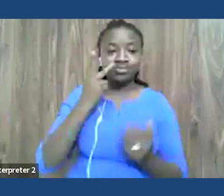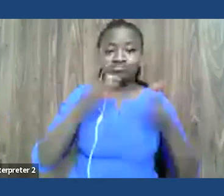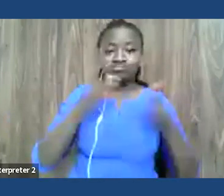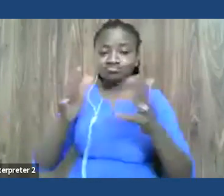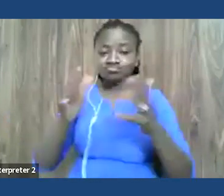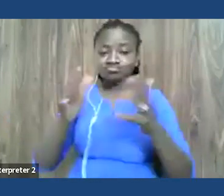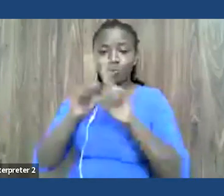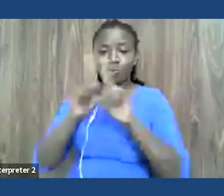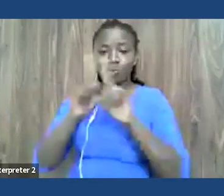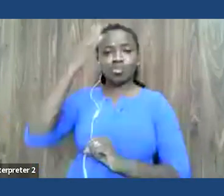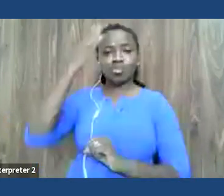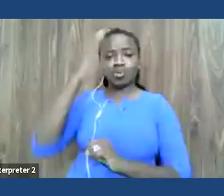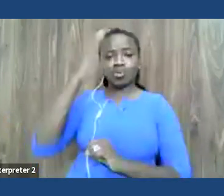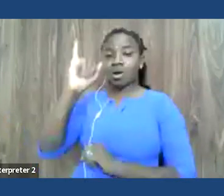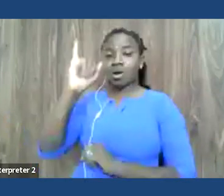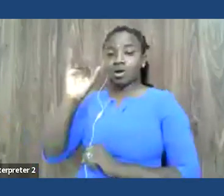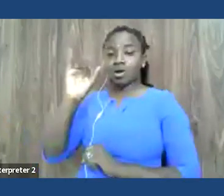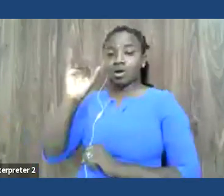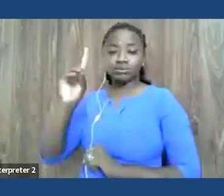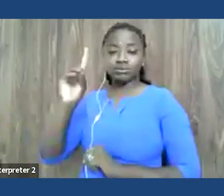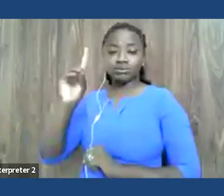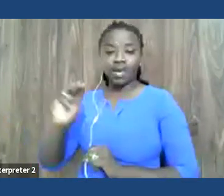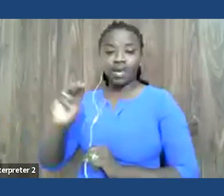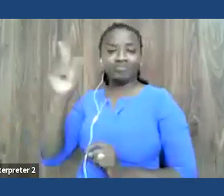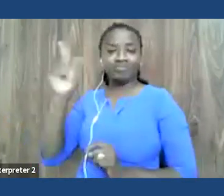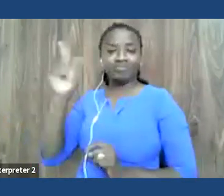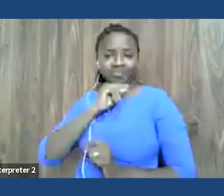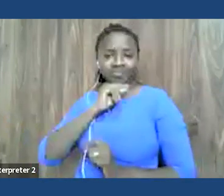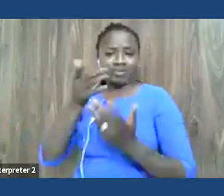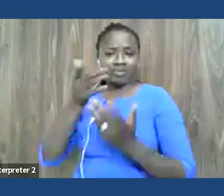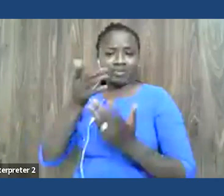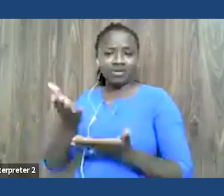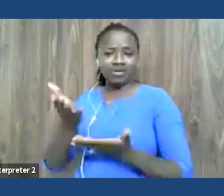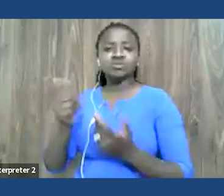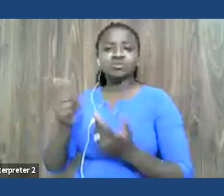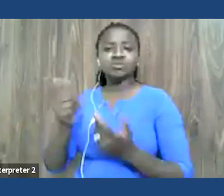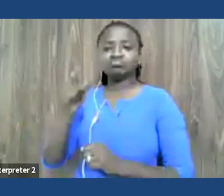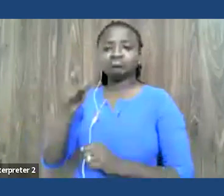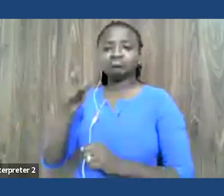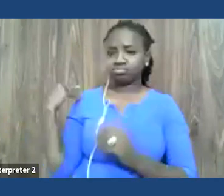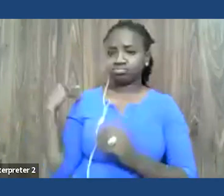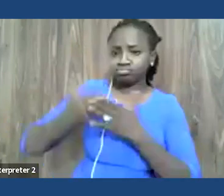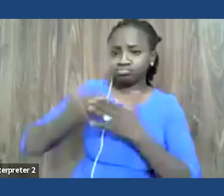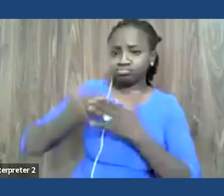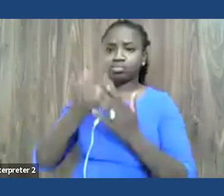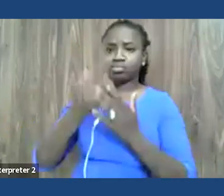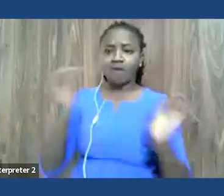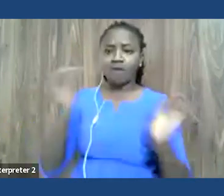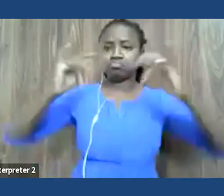I know IBM did that on the Convention on the rights of persons with disabilities here in the US.